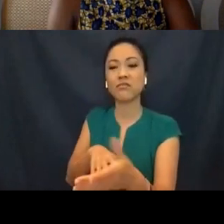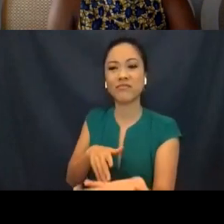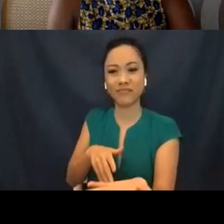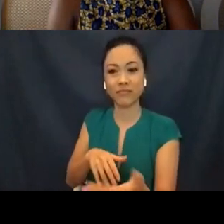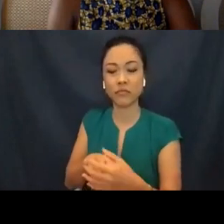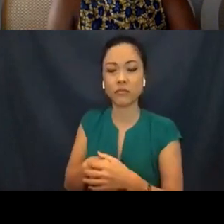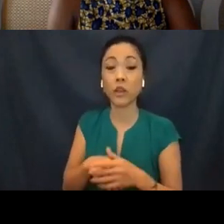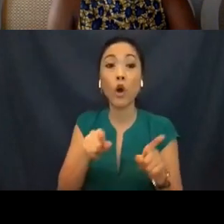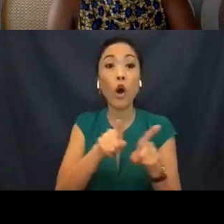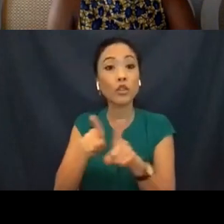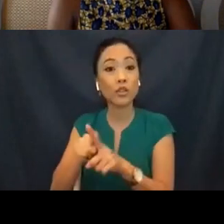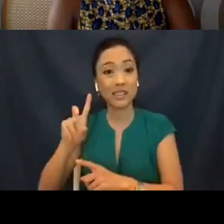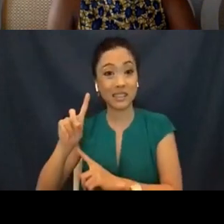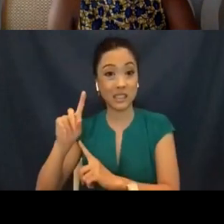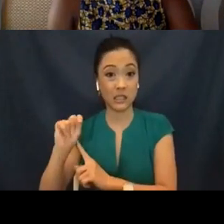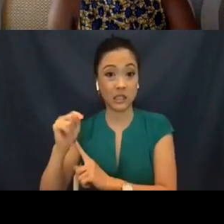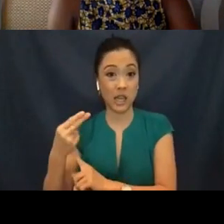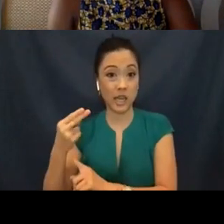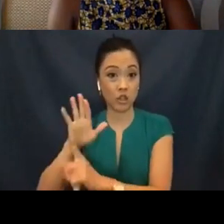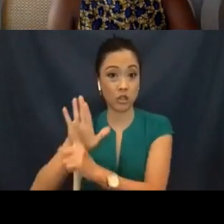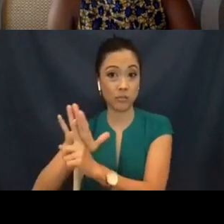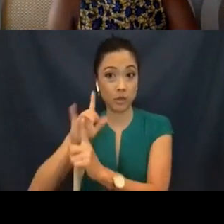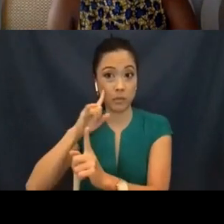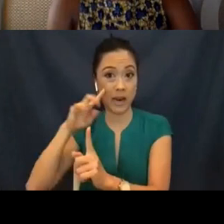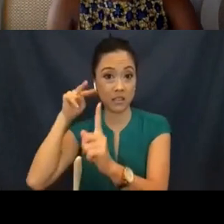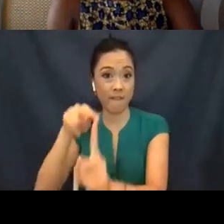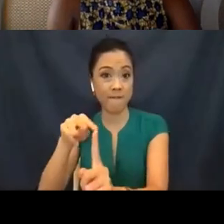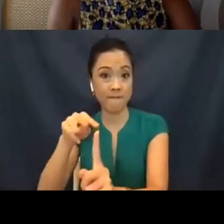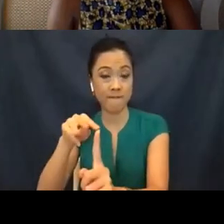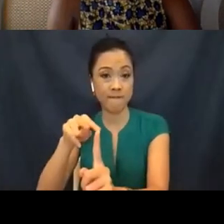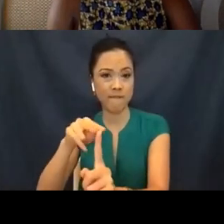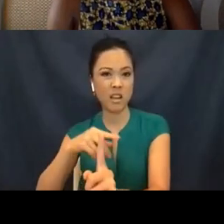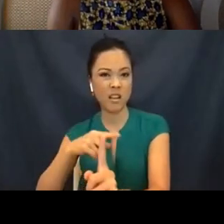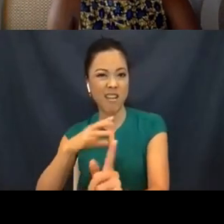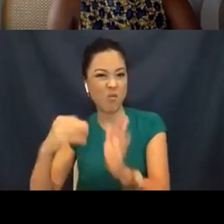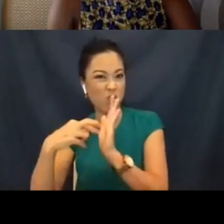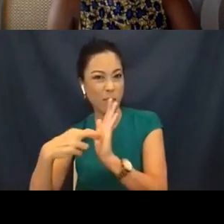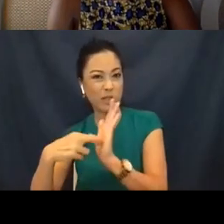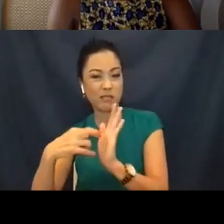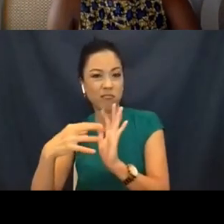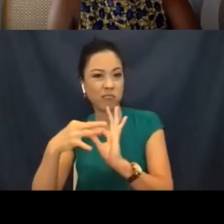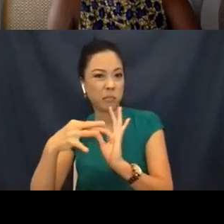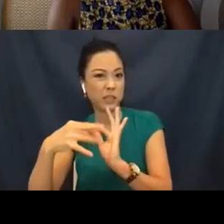to speak of behalf of the midsized companies and it will probably just be us and ballet